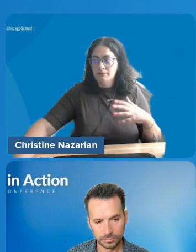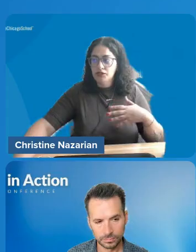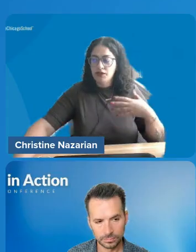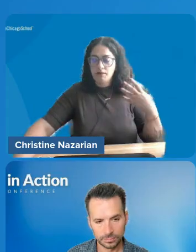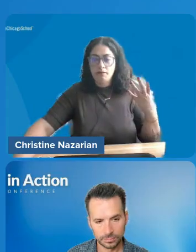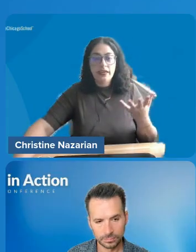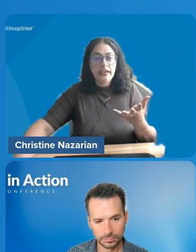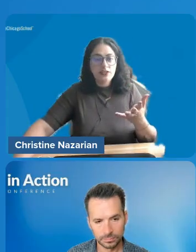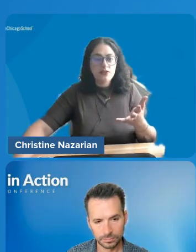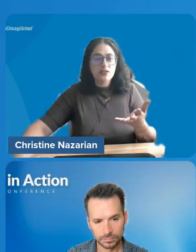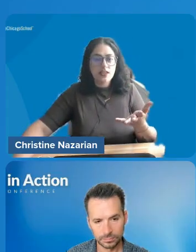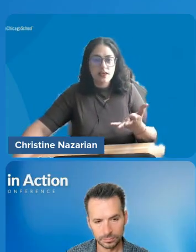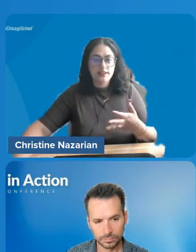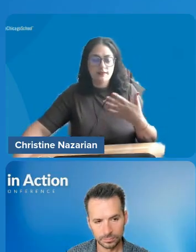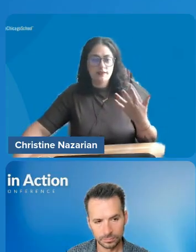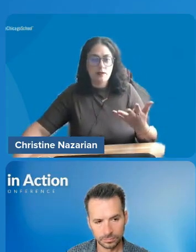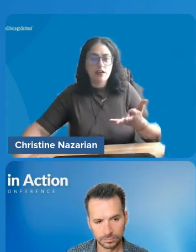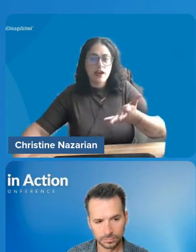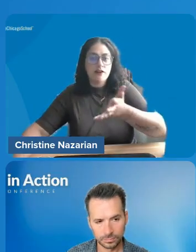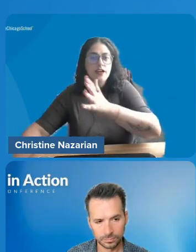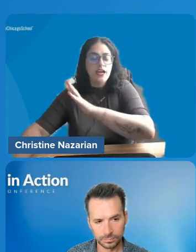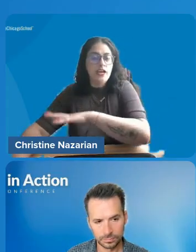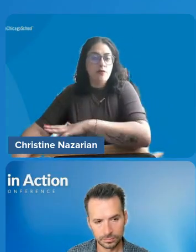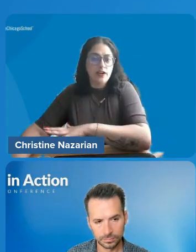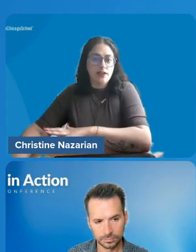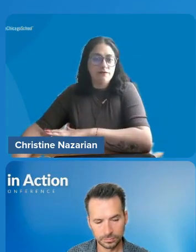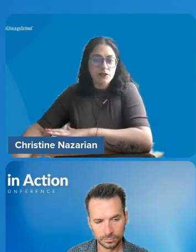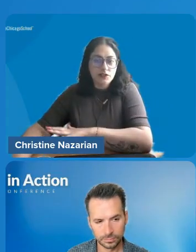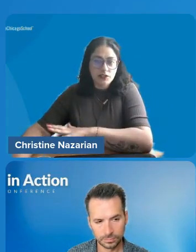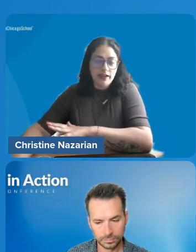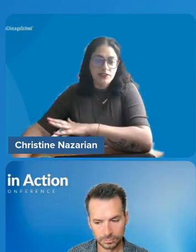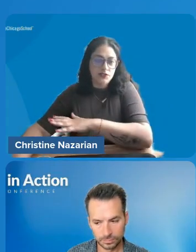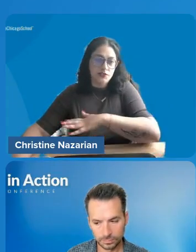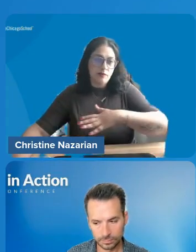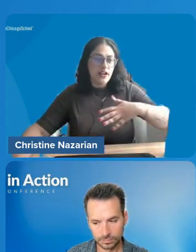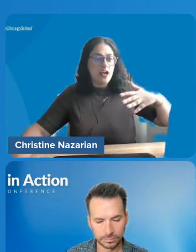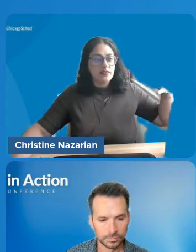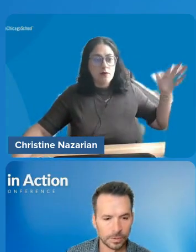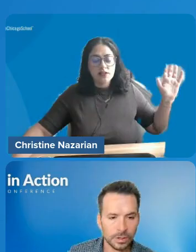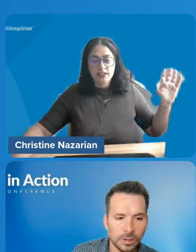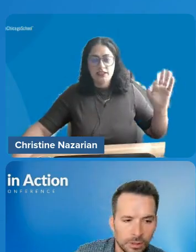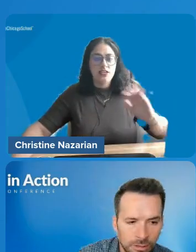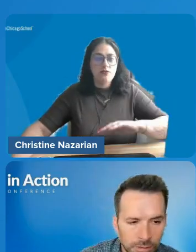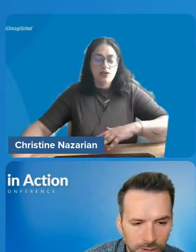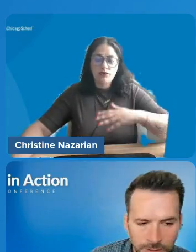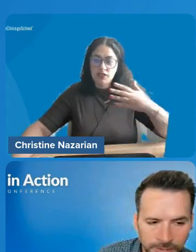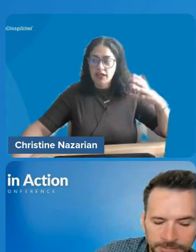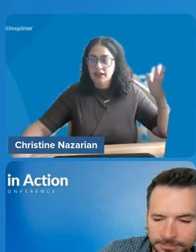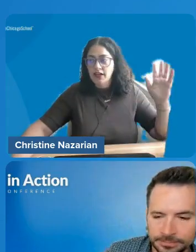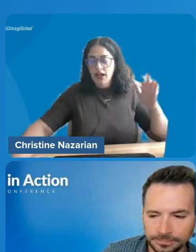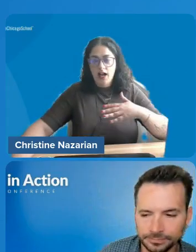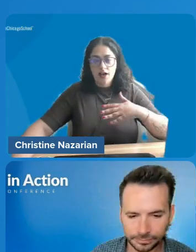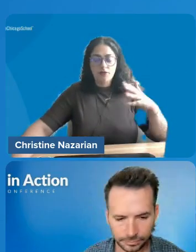So they begin using this sim care in one of their first semesters, but they will continue using it throughout